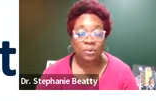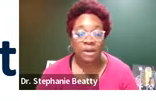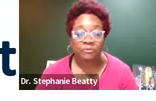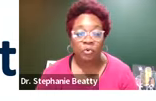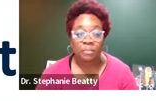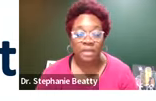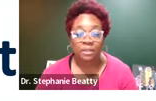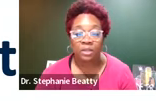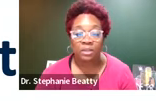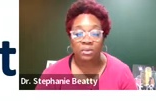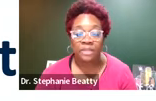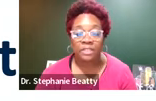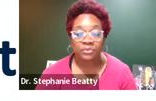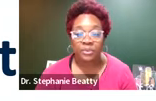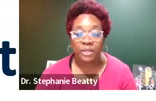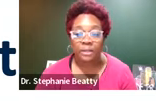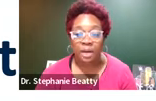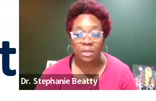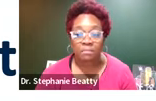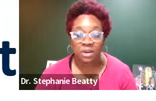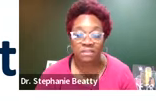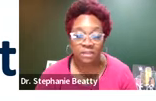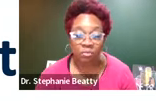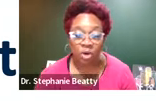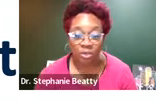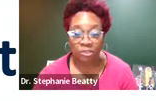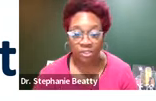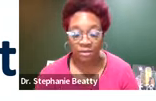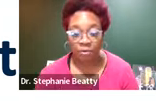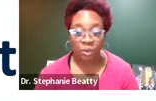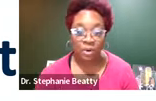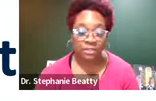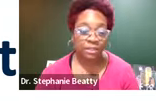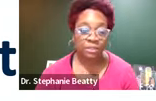So that form may look a little bit different in the coming months, than what you see if you requested